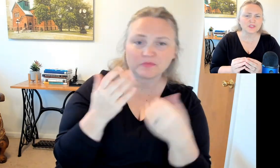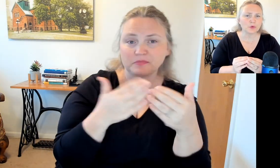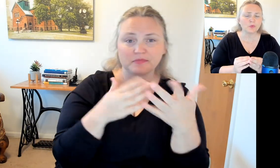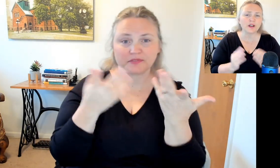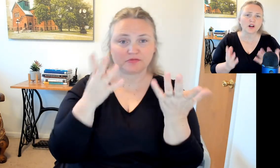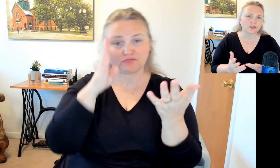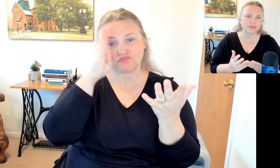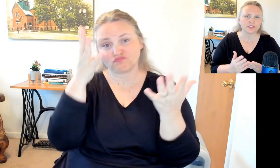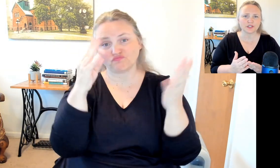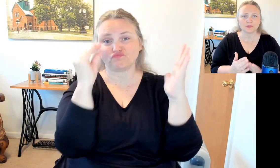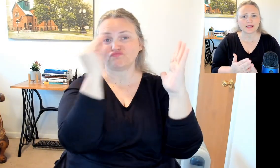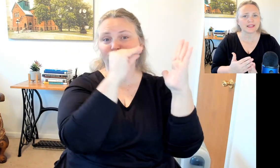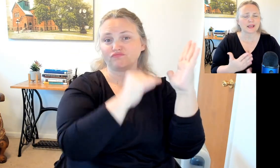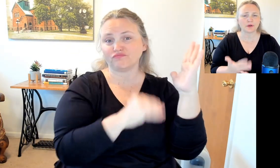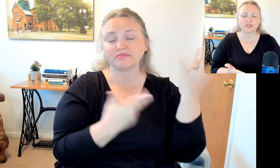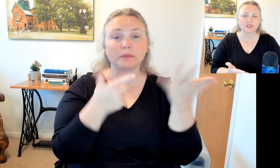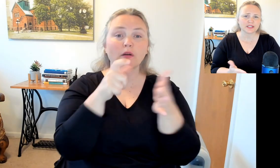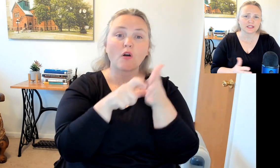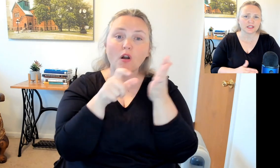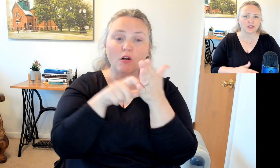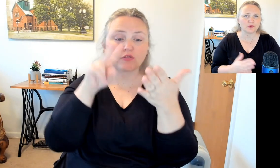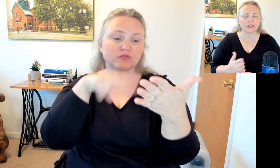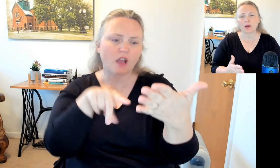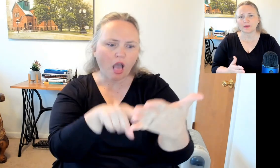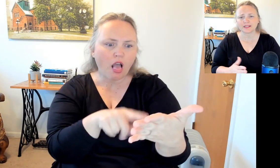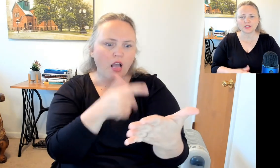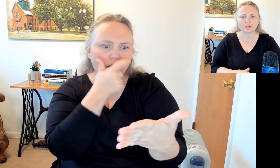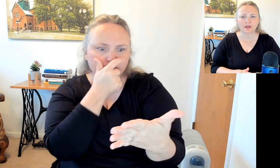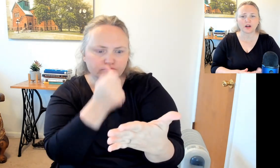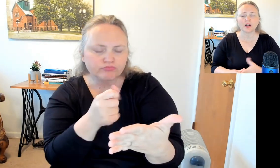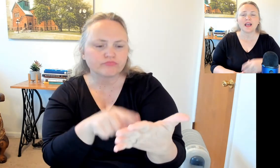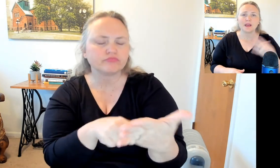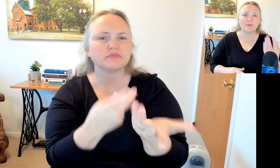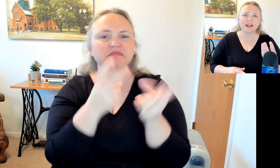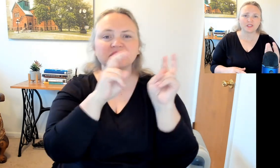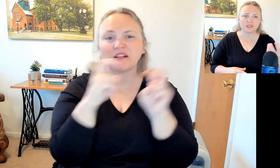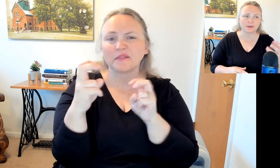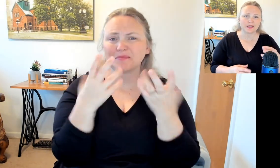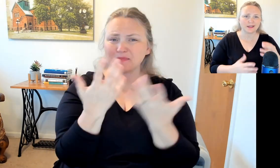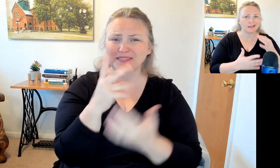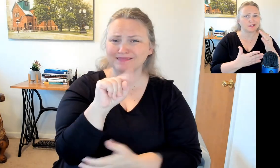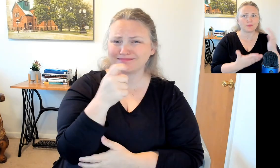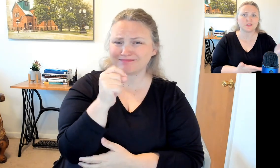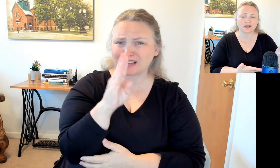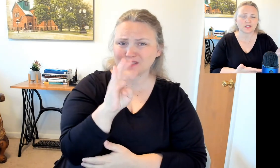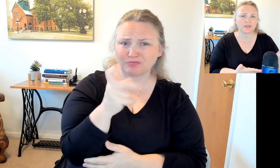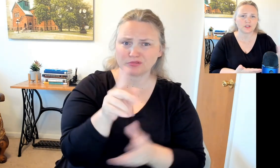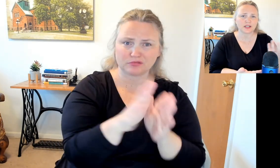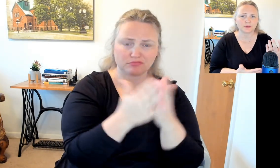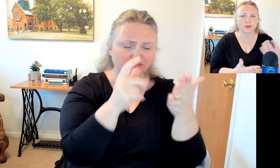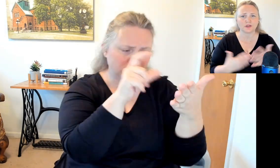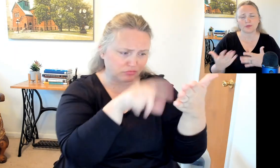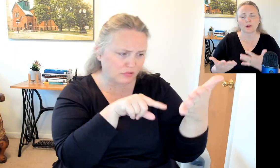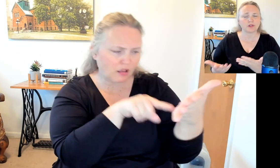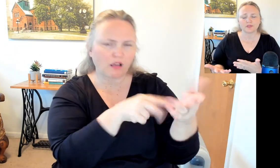So what articles did you read that were interesting to you? What topics did you cover? It might've just been a small section of your textbook or some articles